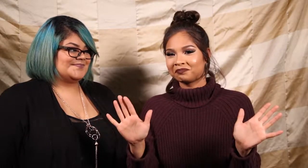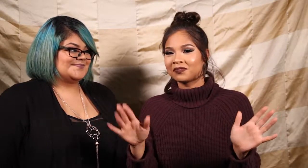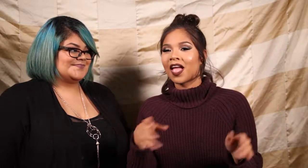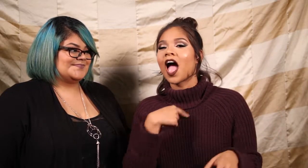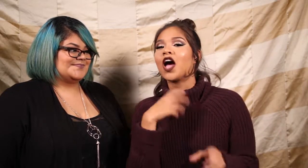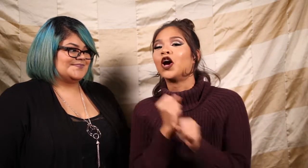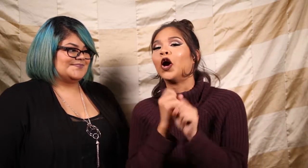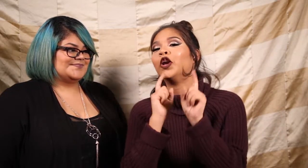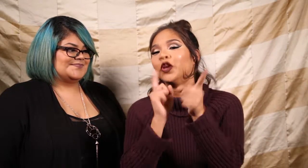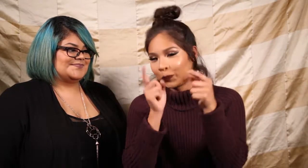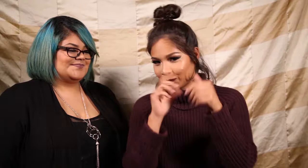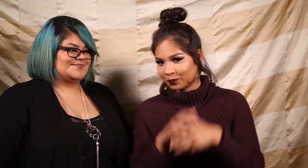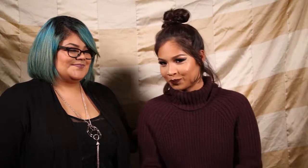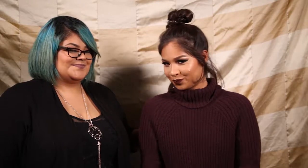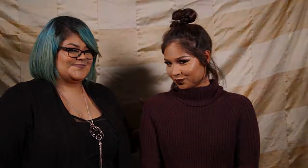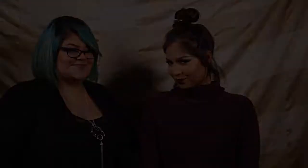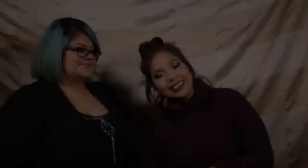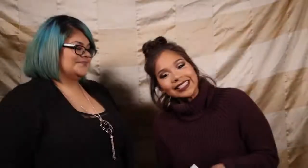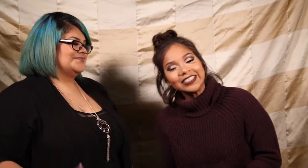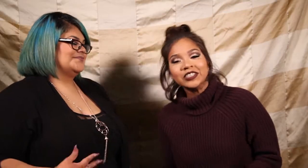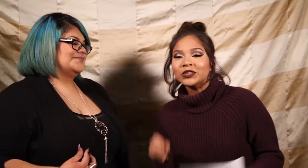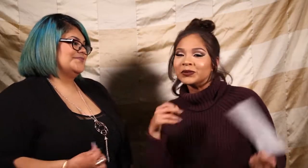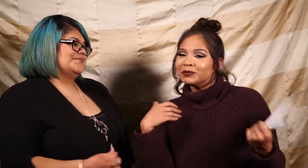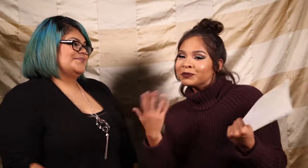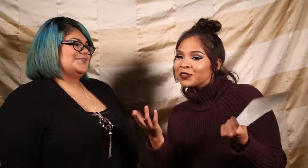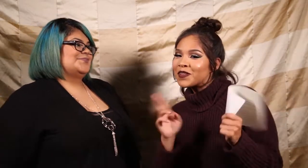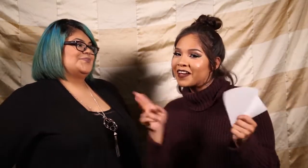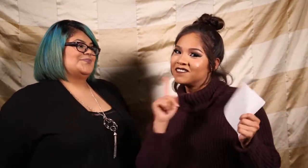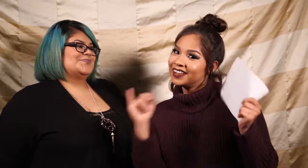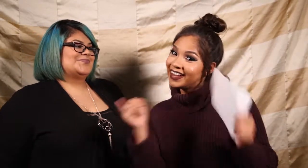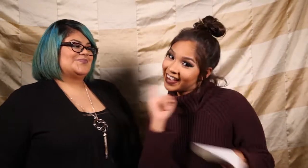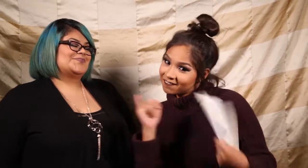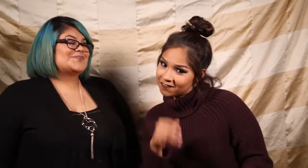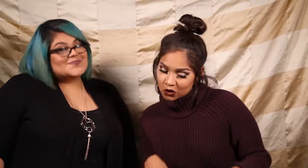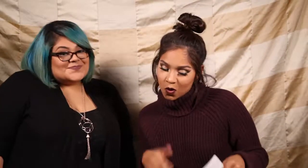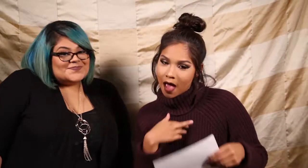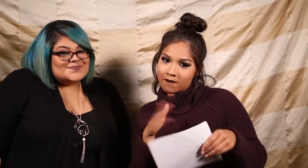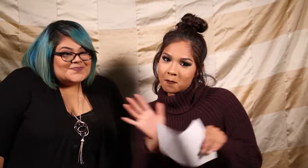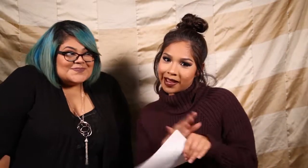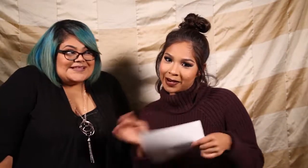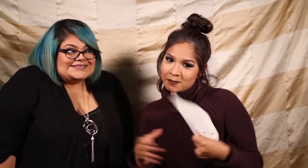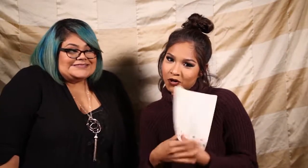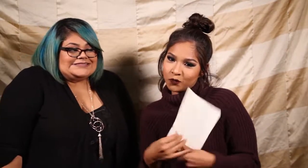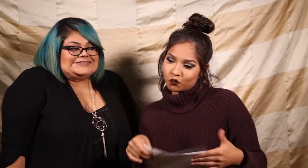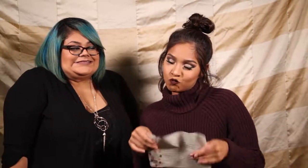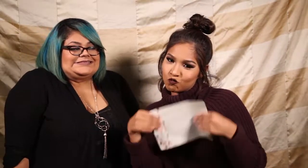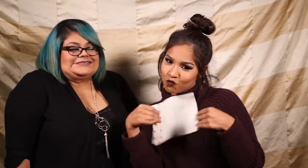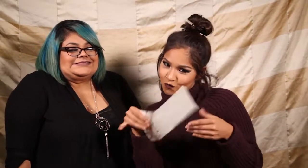dont worry, i got you! Ready for the interview?? i have paper ready!